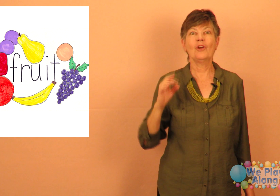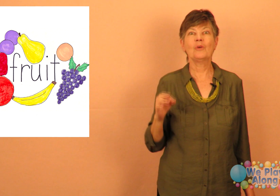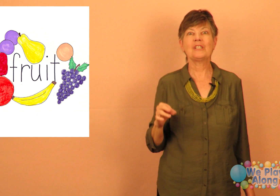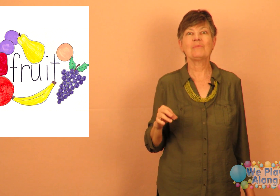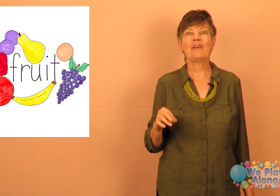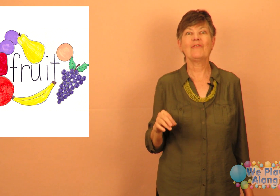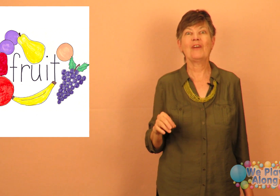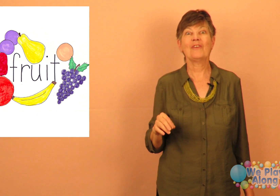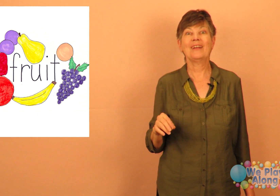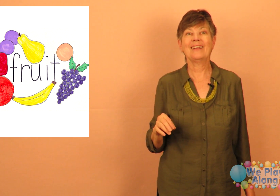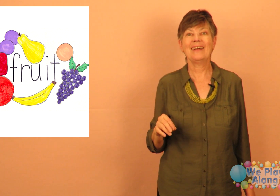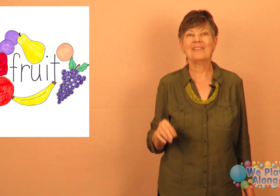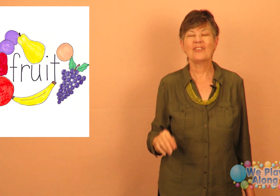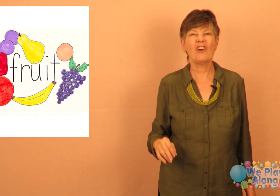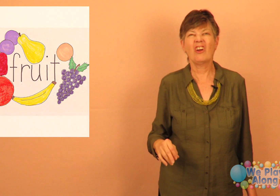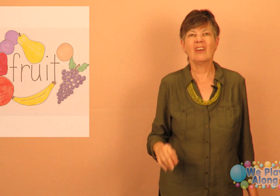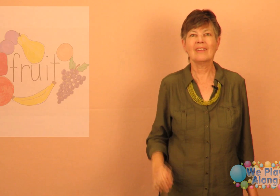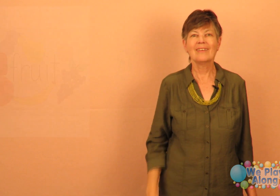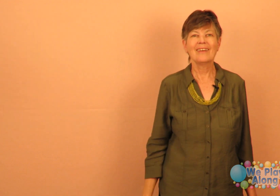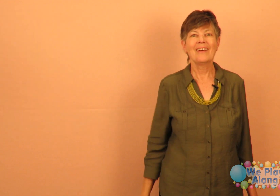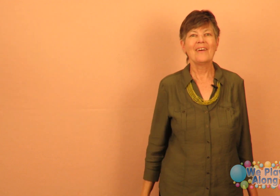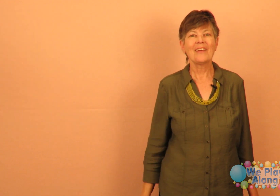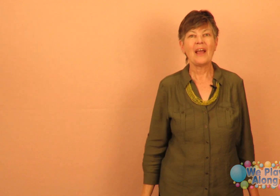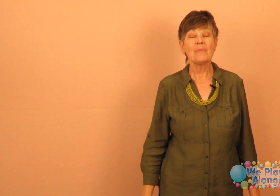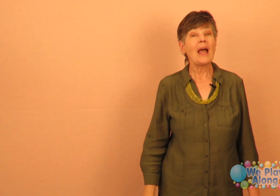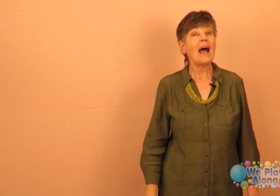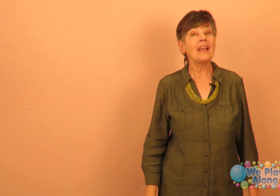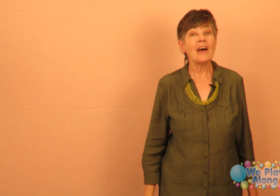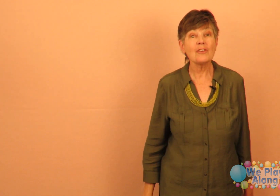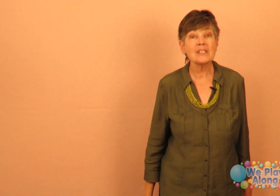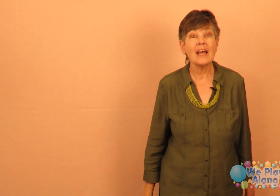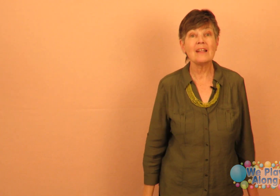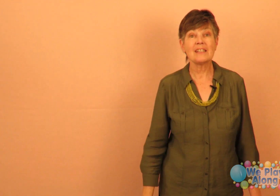even know which is my favorite they're all good okay another sign that's